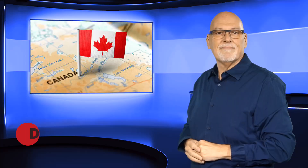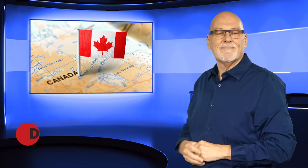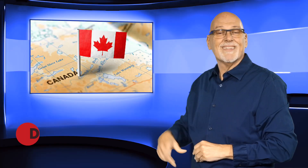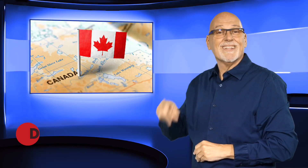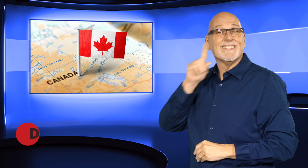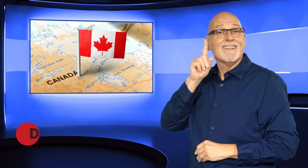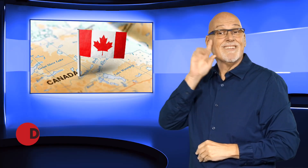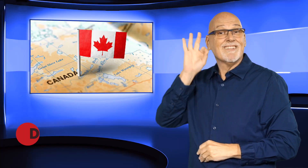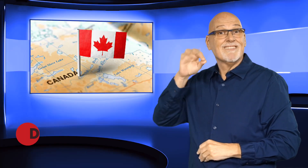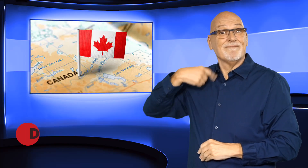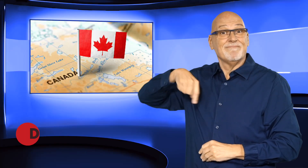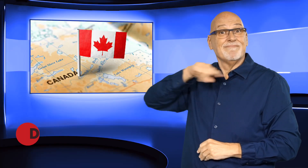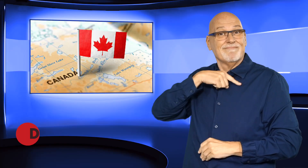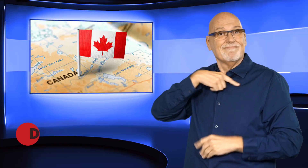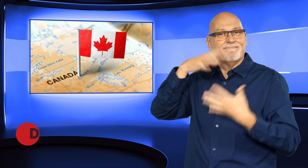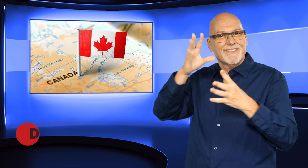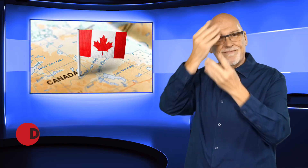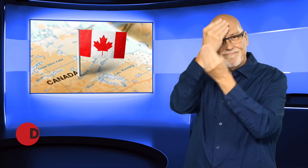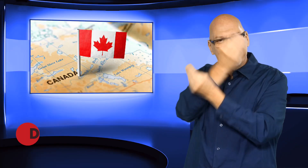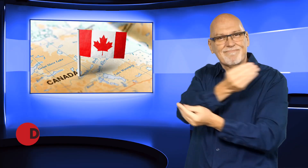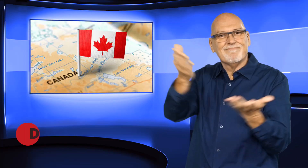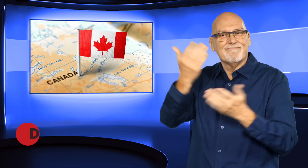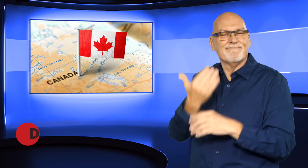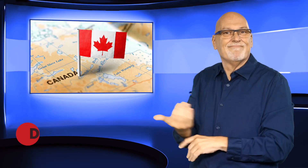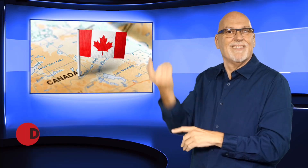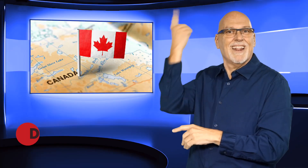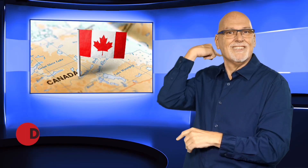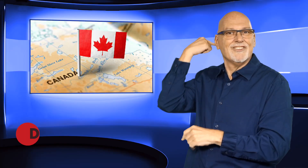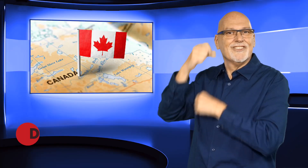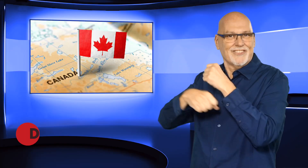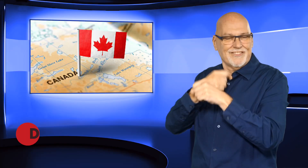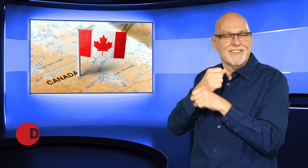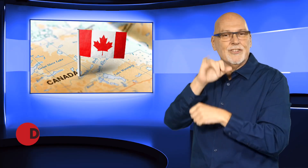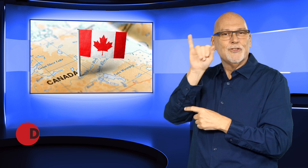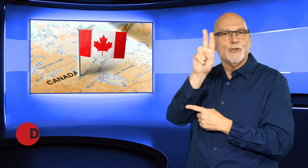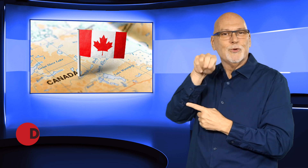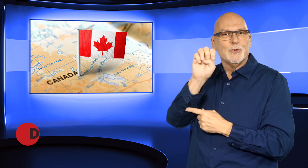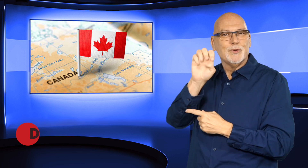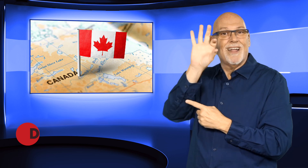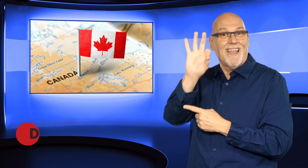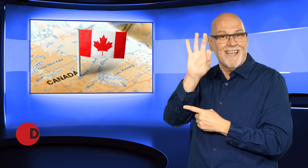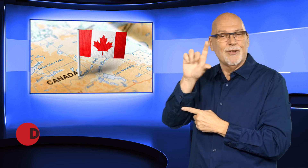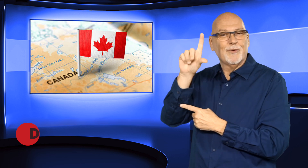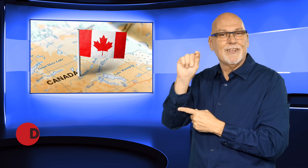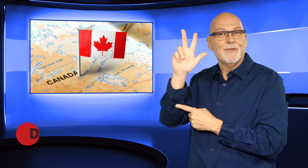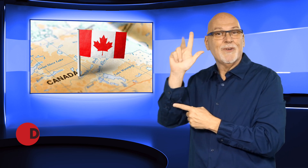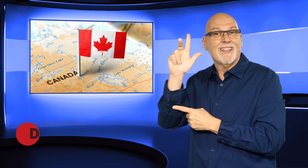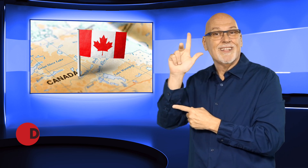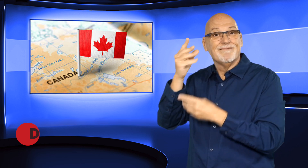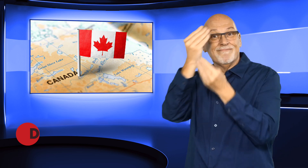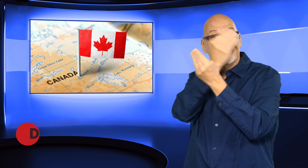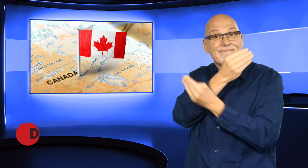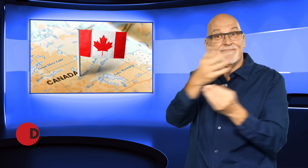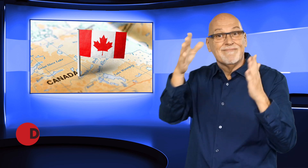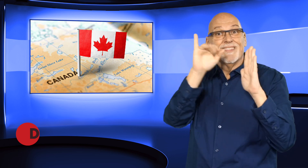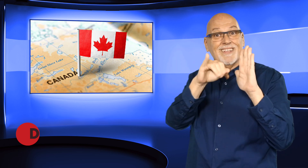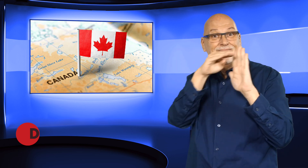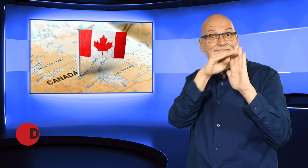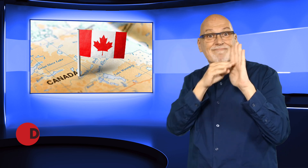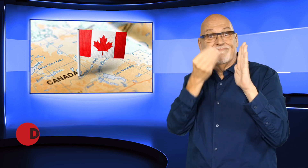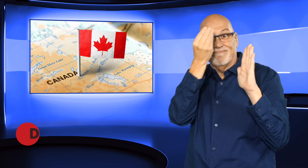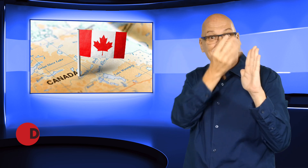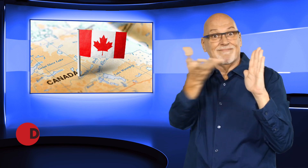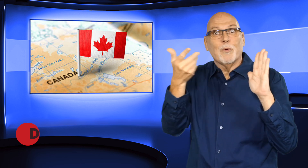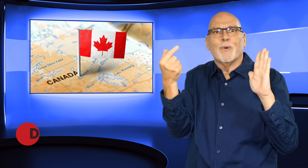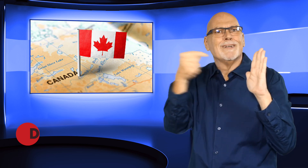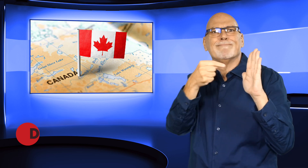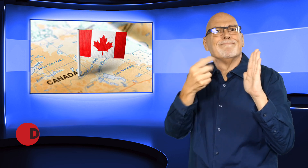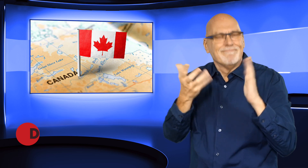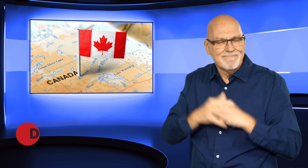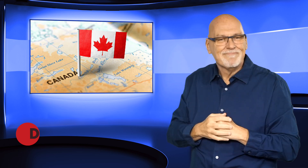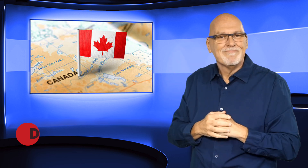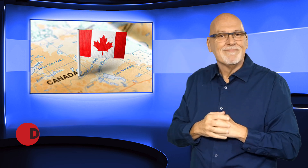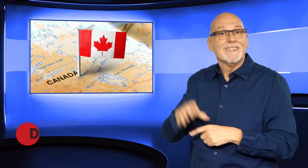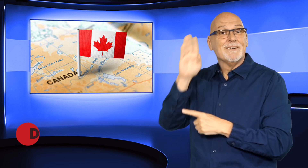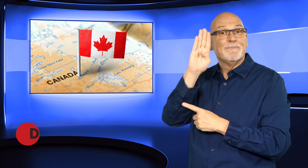[ANSELMO]: In DeafDots June 9, 2023 program we reported that